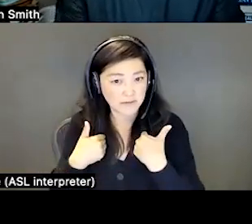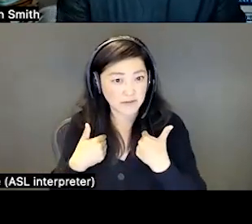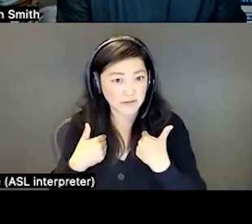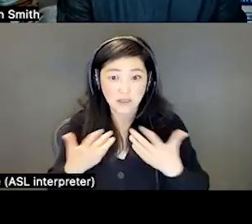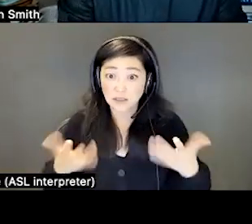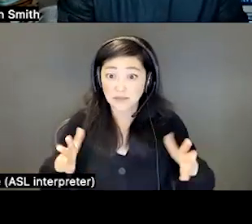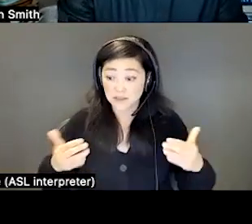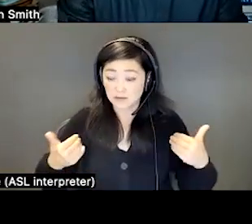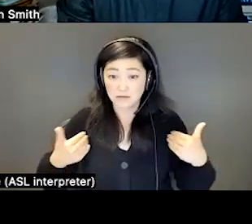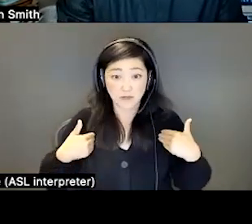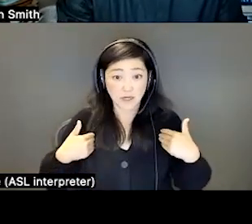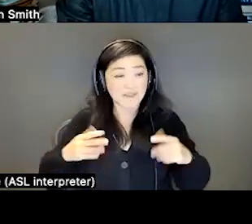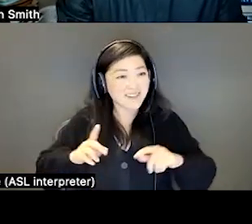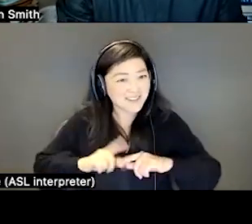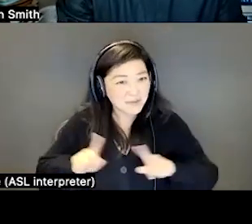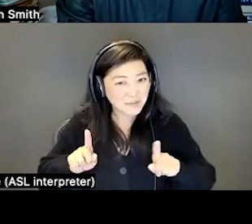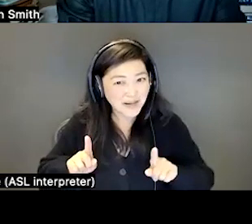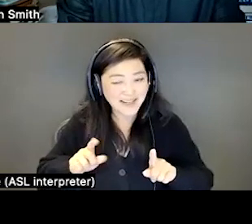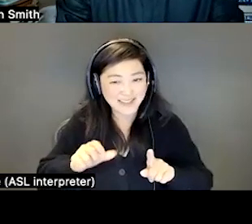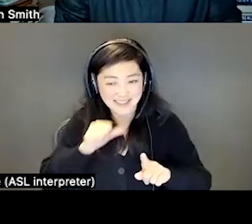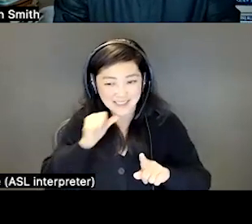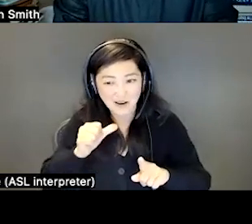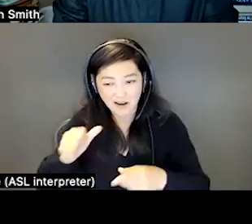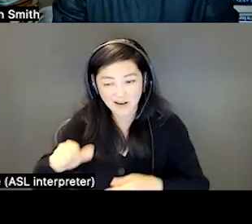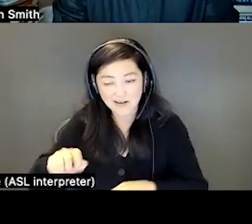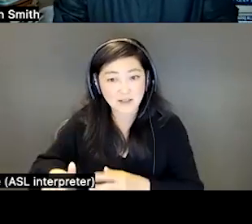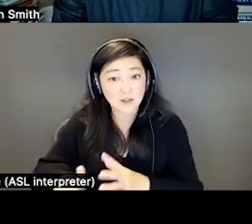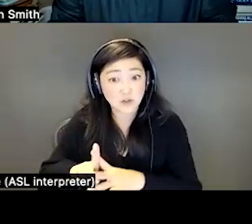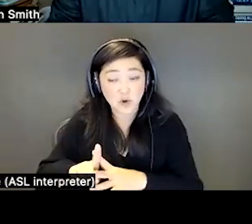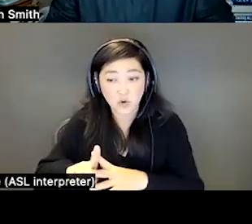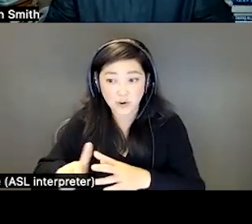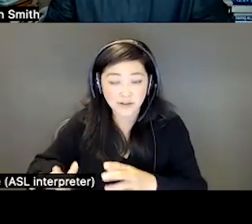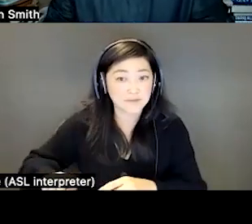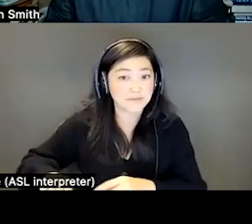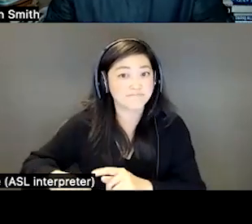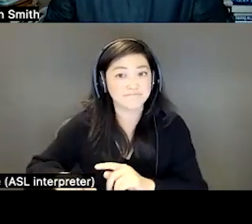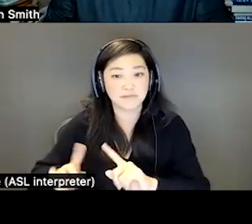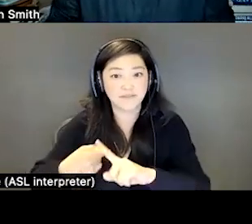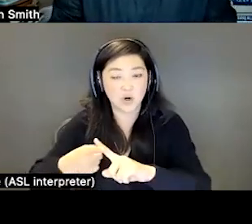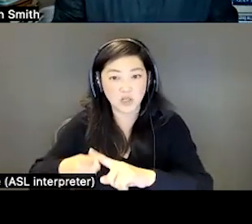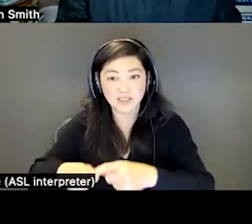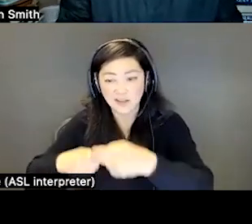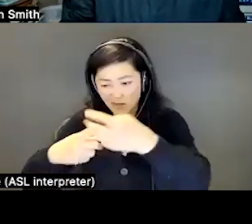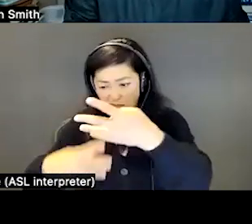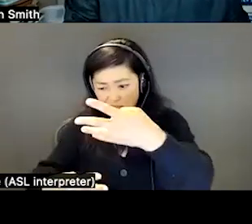but because it's not being populated further upstream, book sellers, whether they be